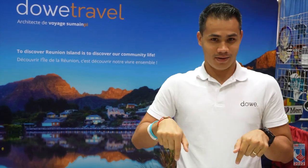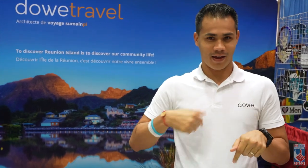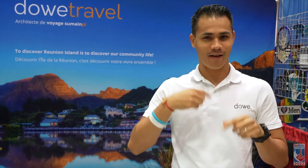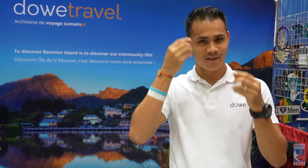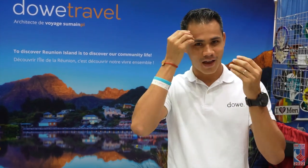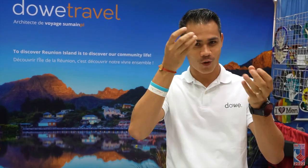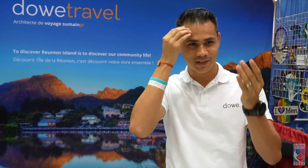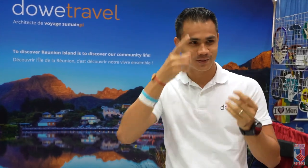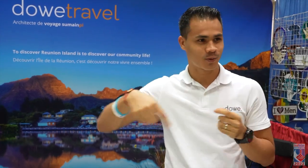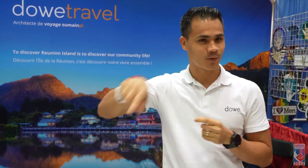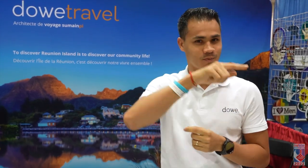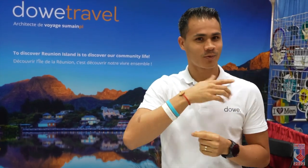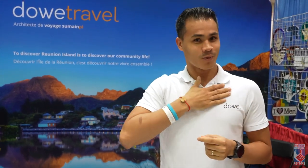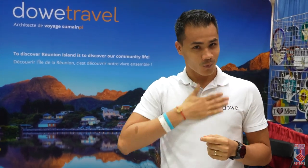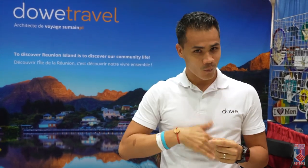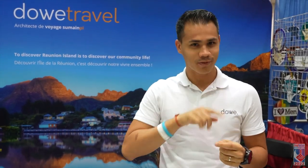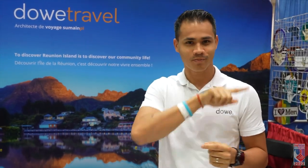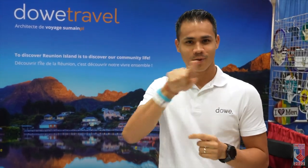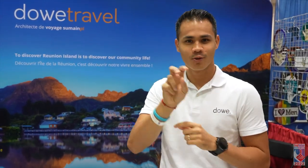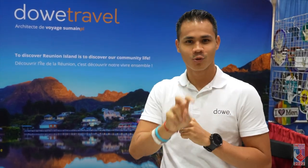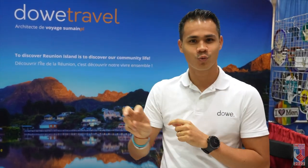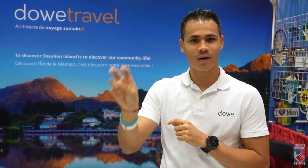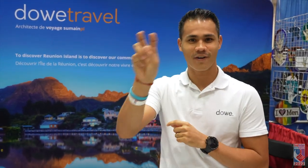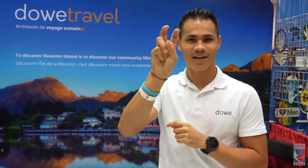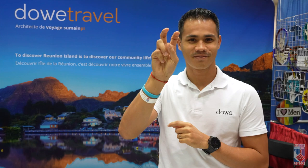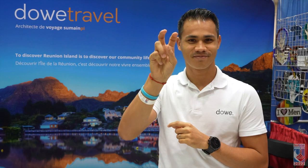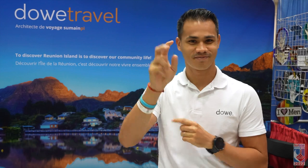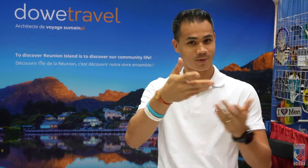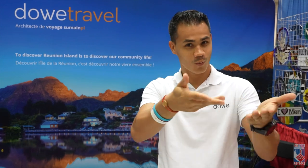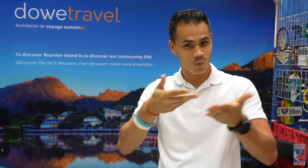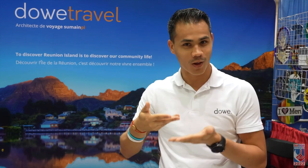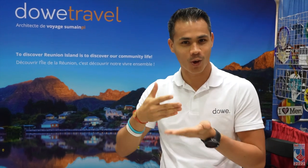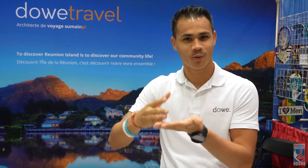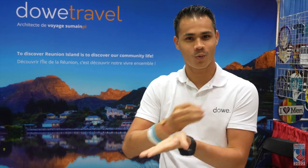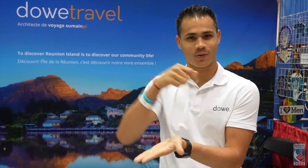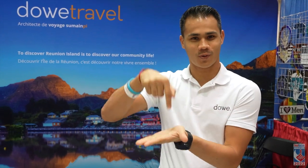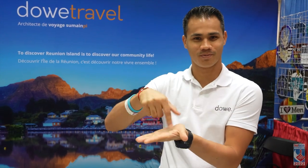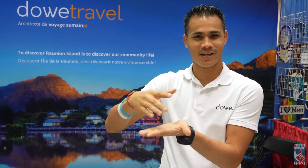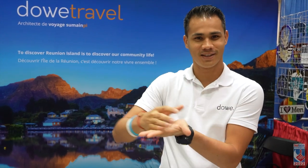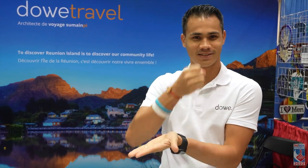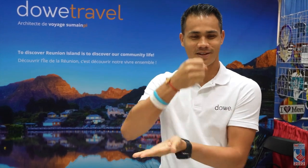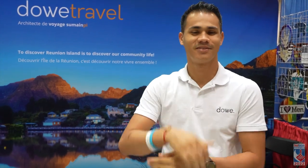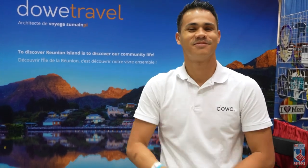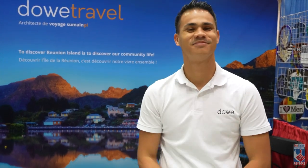I have information to share for those who wish to travel here. Welcome to Reunion Island.